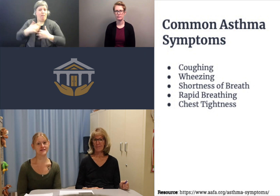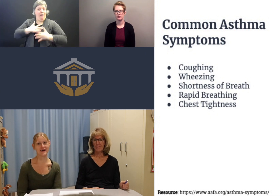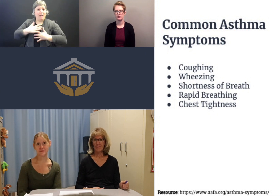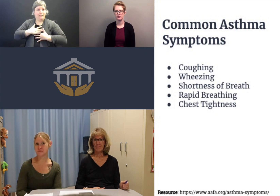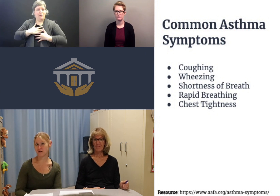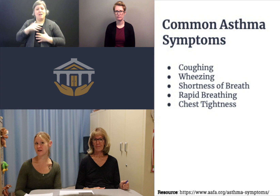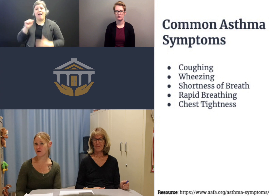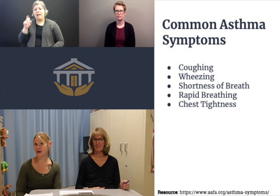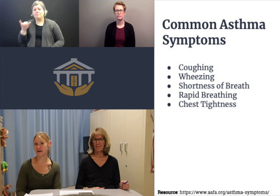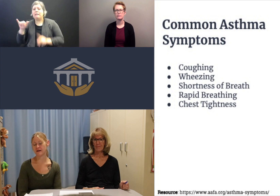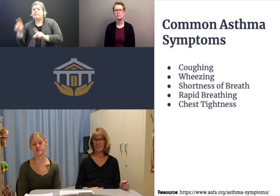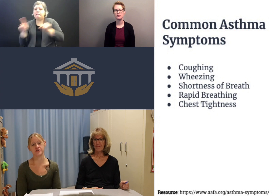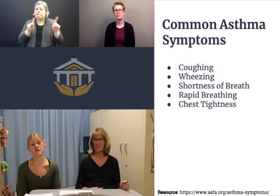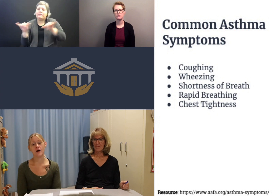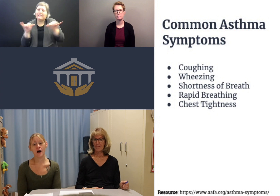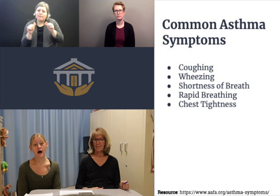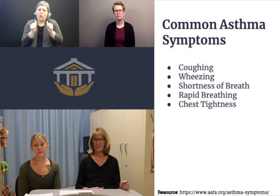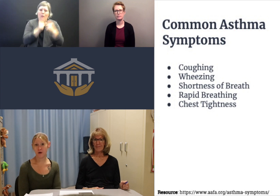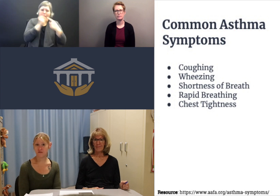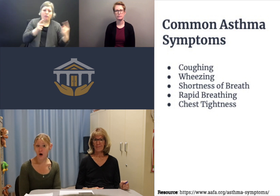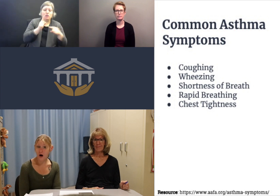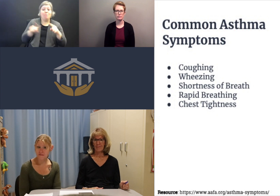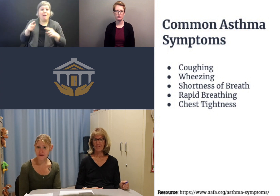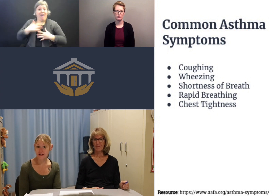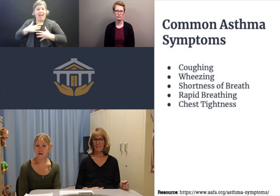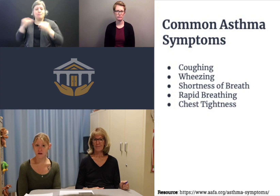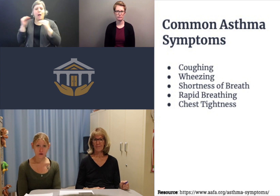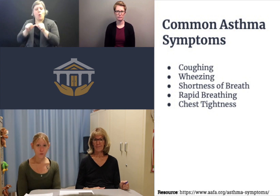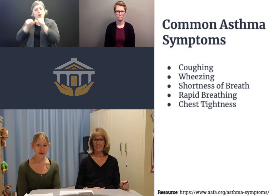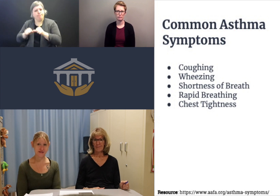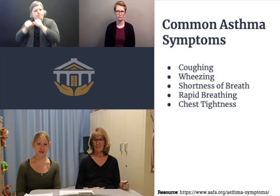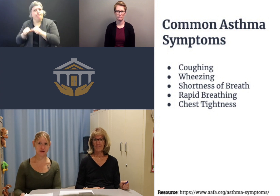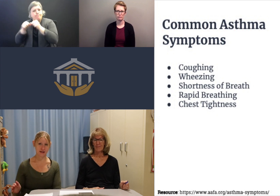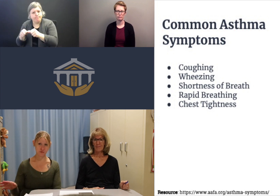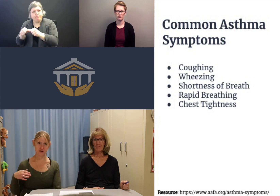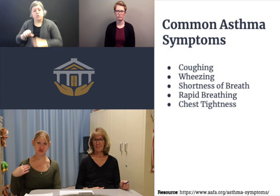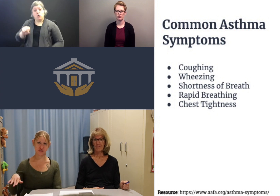asthma is more of the chronic issue you have coughing, wheezing. That's where you're just